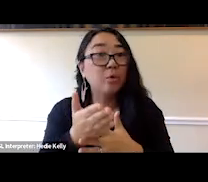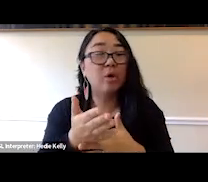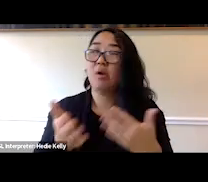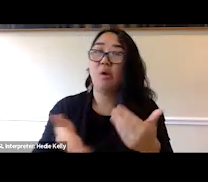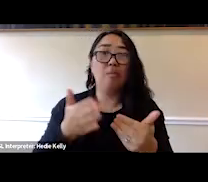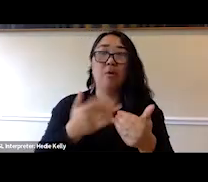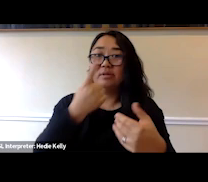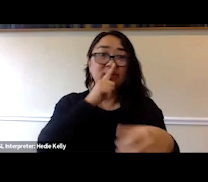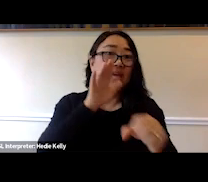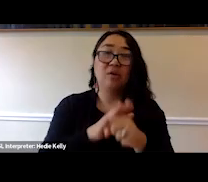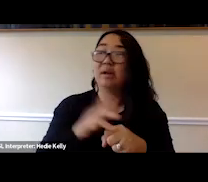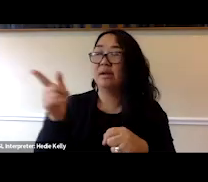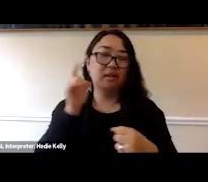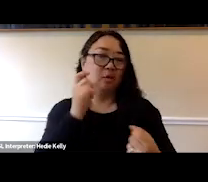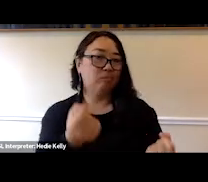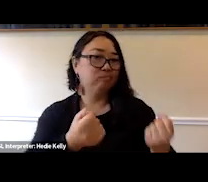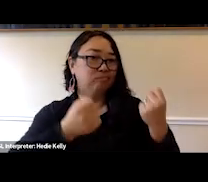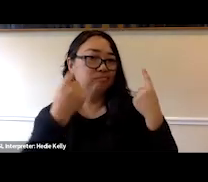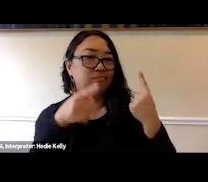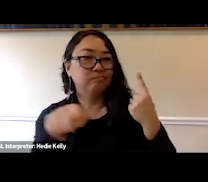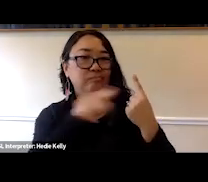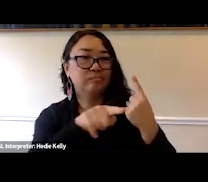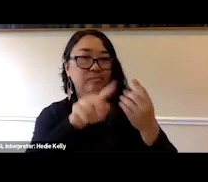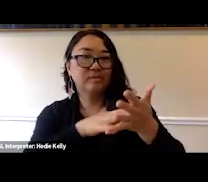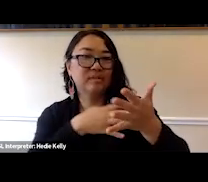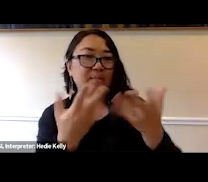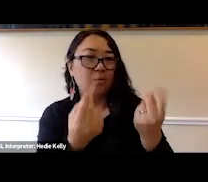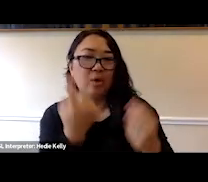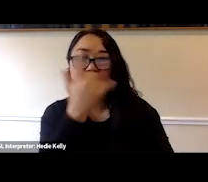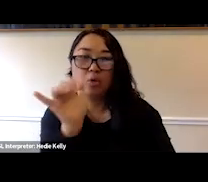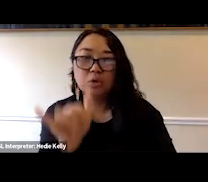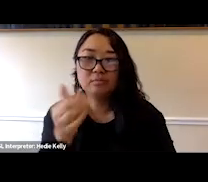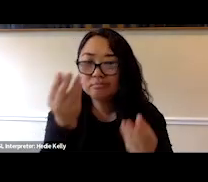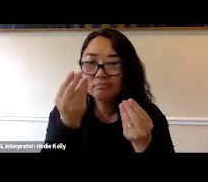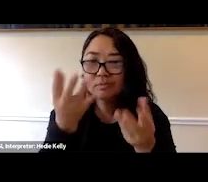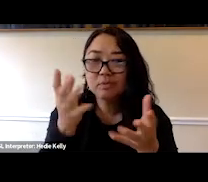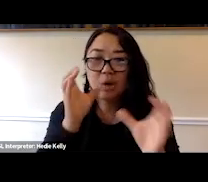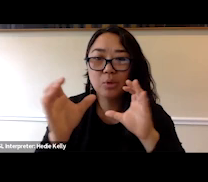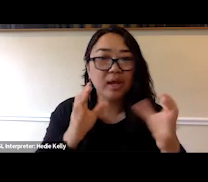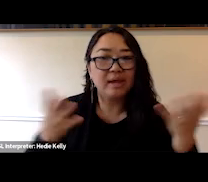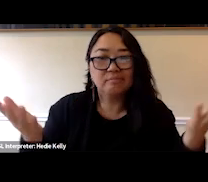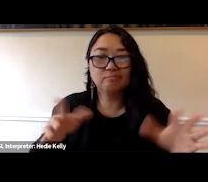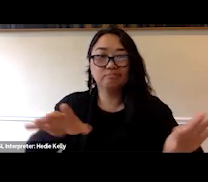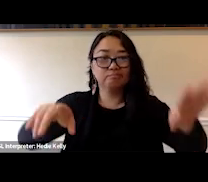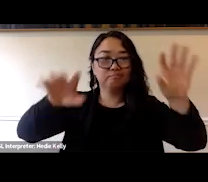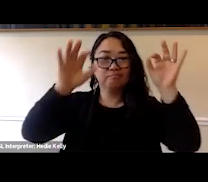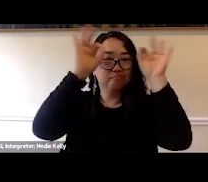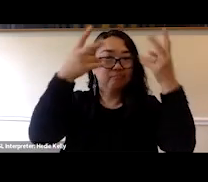couldn't understand what this table is supposed to communicate. So, again, this would be a pretty difficult table to make accessible.